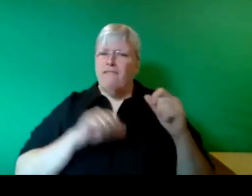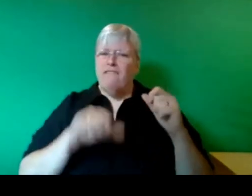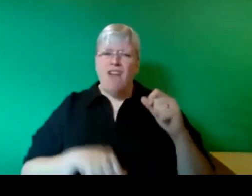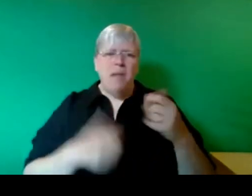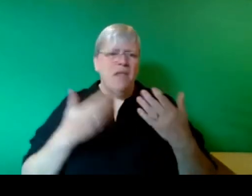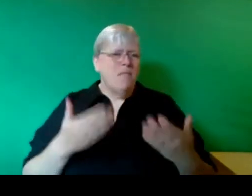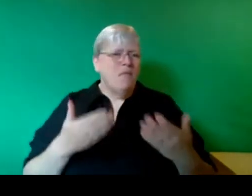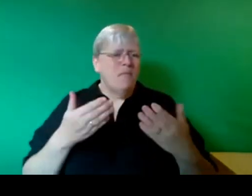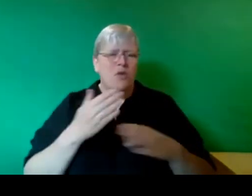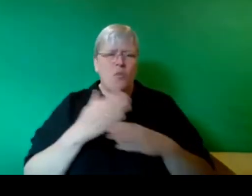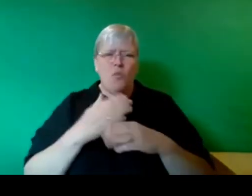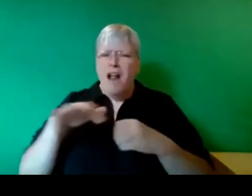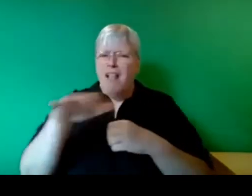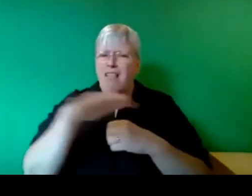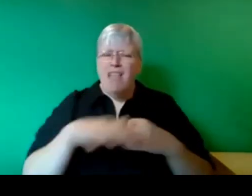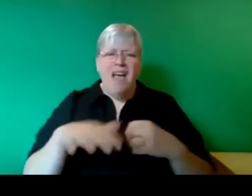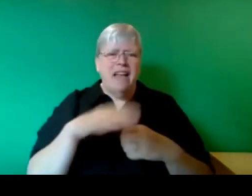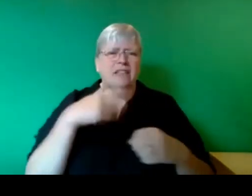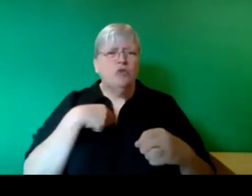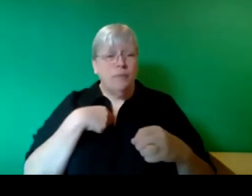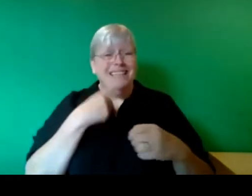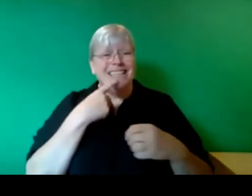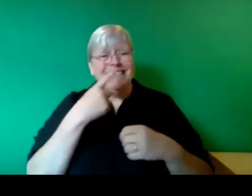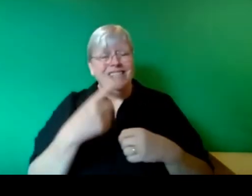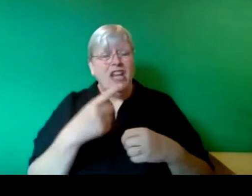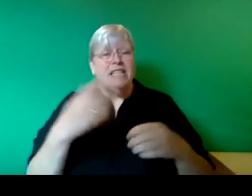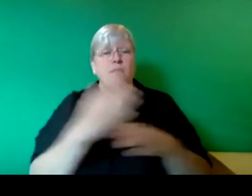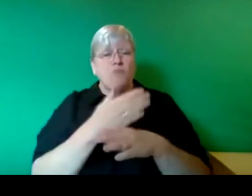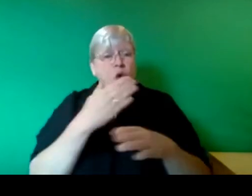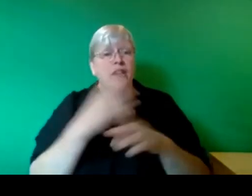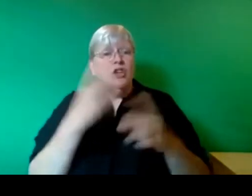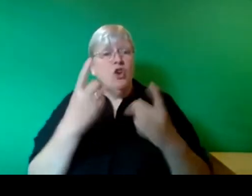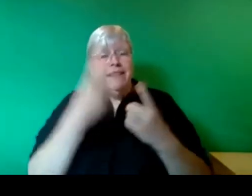practical measures that could be done right now, implemented right now, that would help support